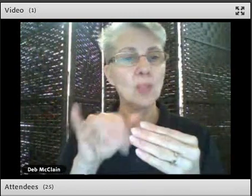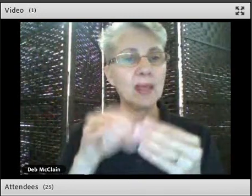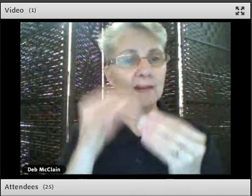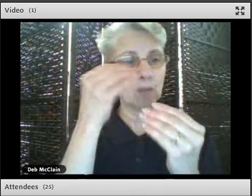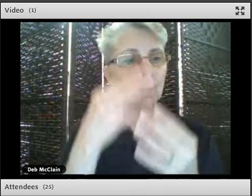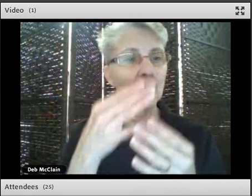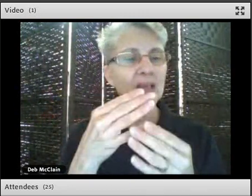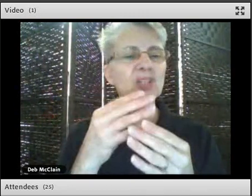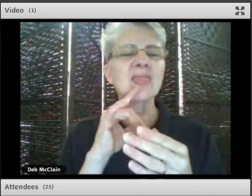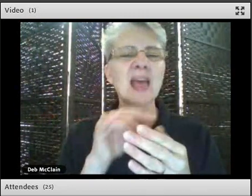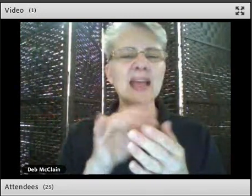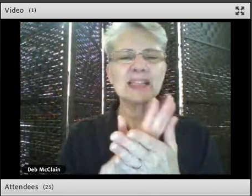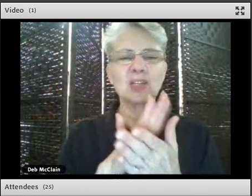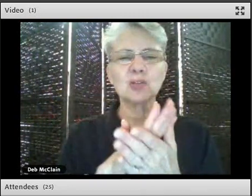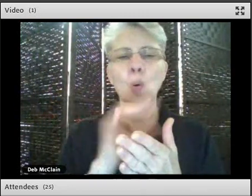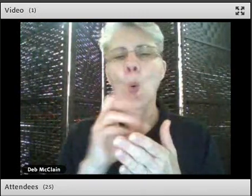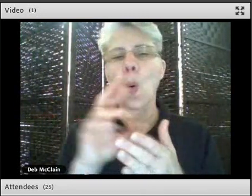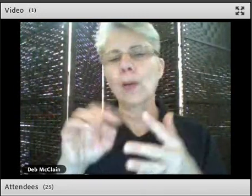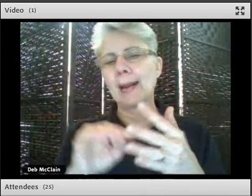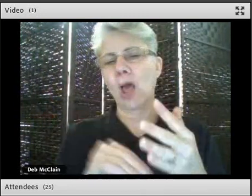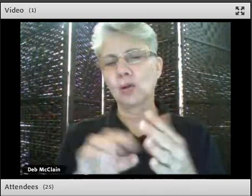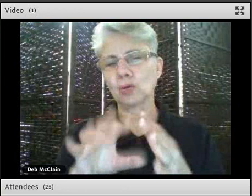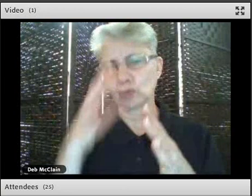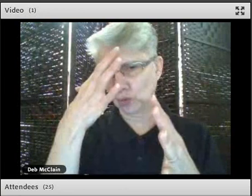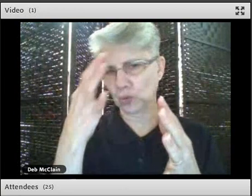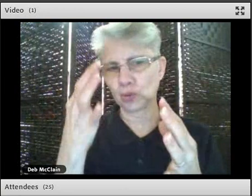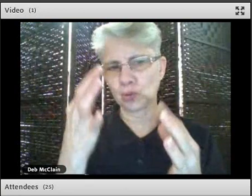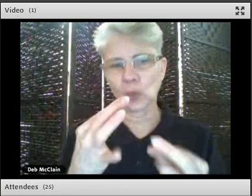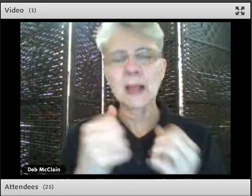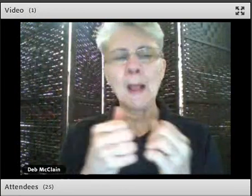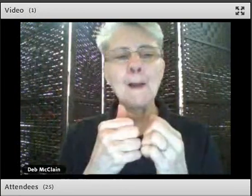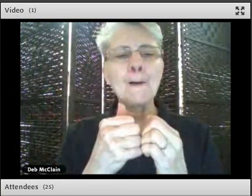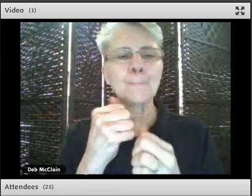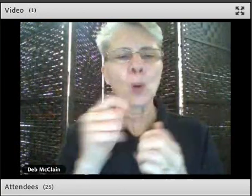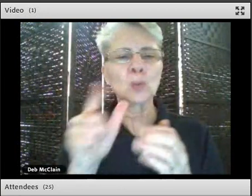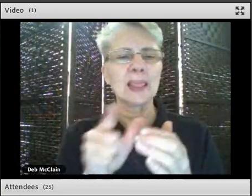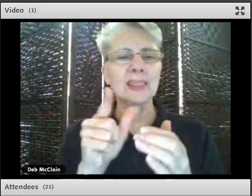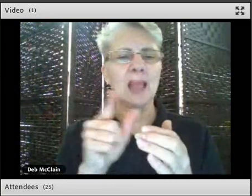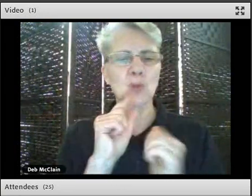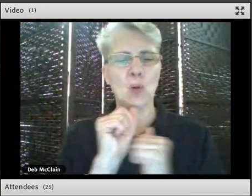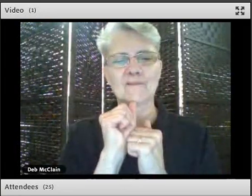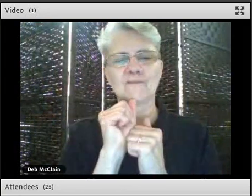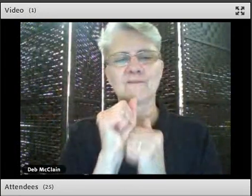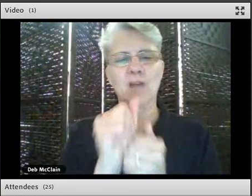Most libraries are following with RDA, are following Appendix A of RDA,